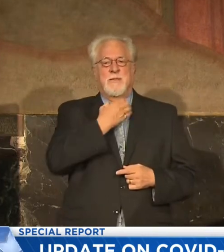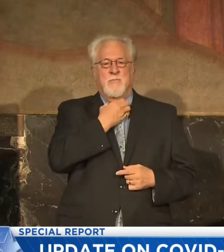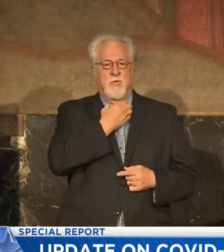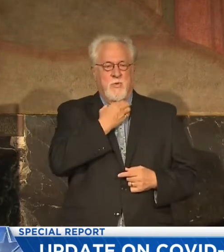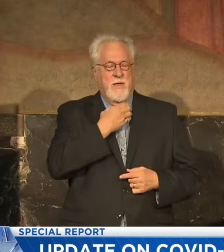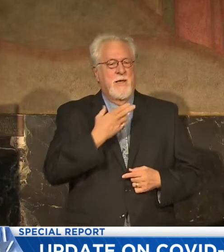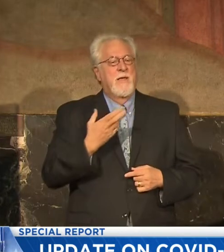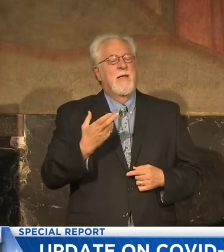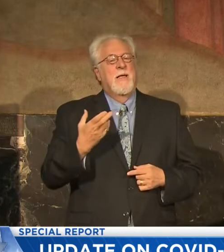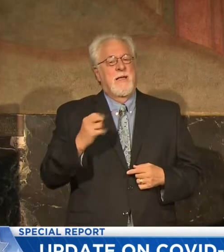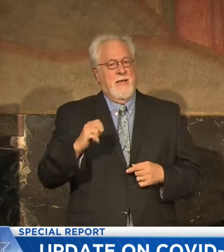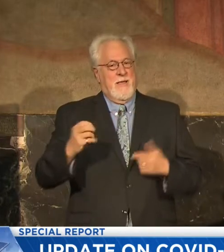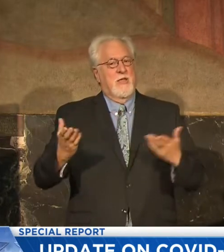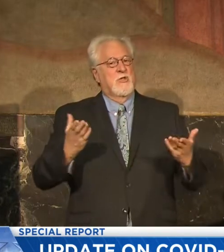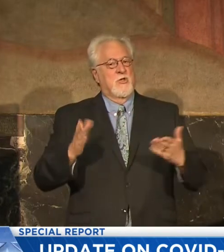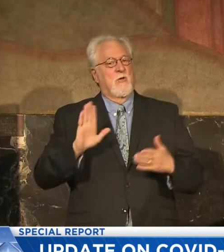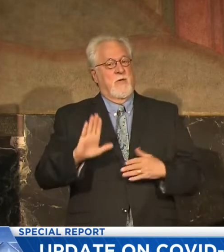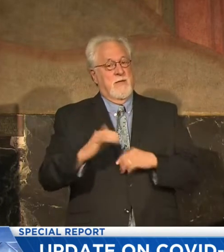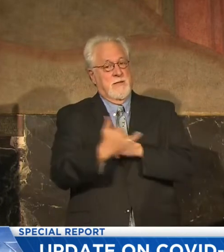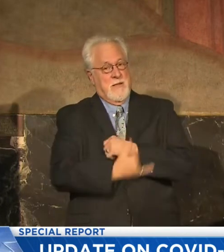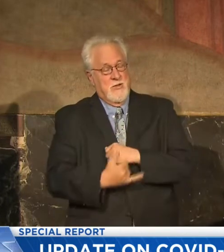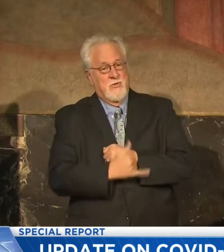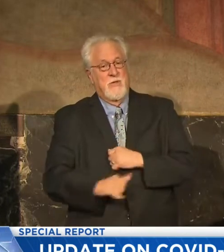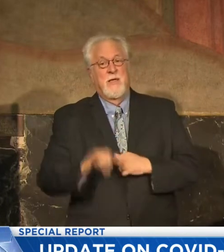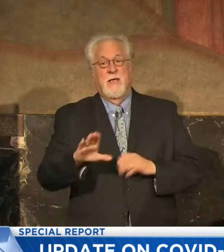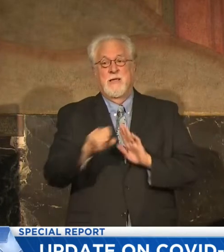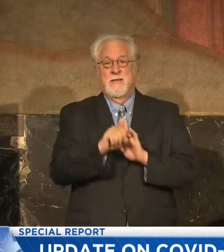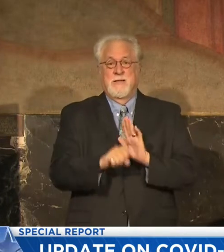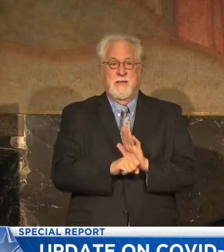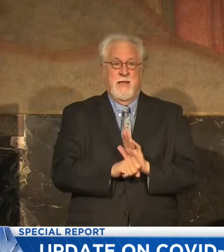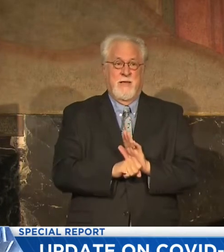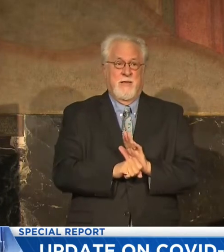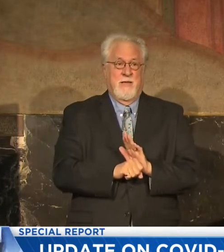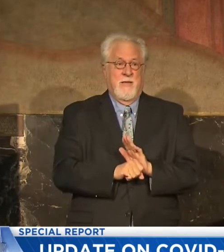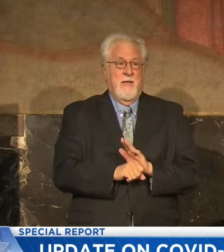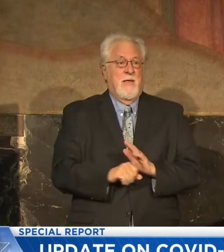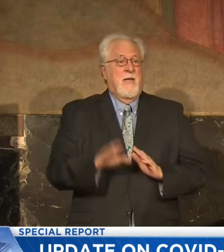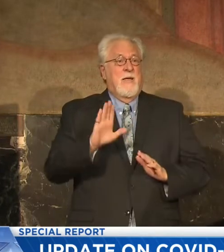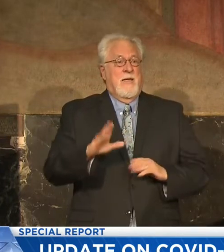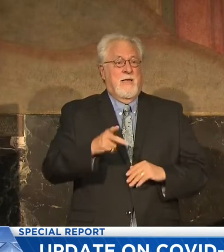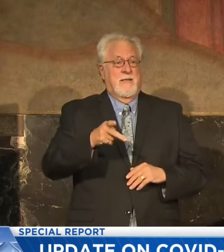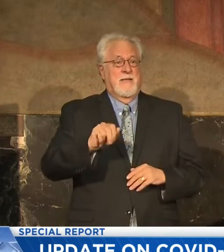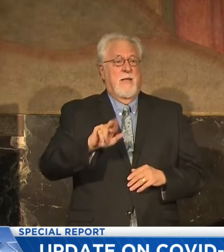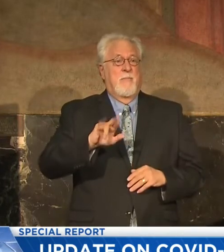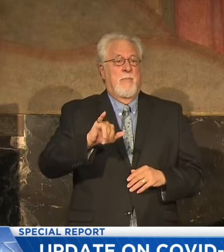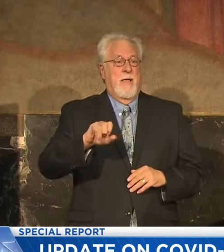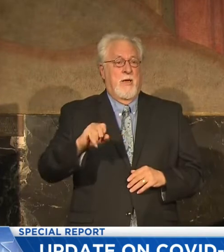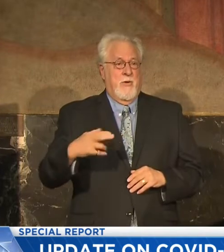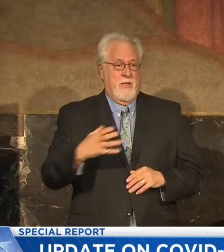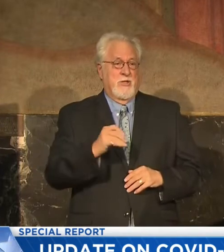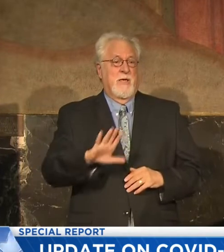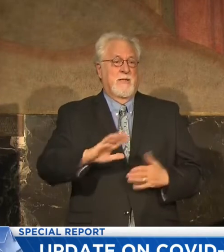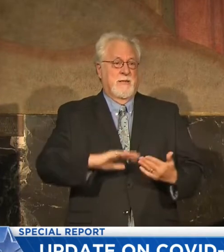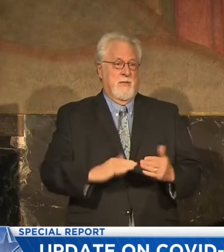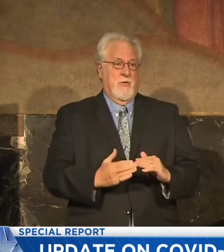I THINK, AT THE POLICE DEPARTMENT FOR THE SHERIFF'S OFFICE. HE WAS ALSO A UNITED STATES MARINE.